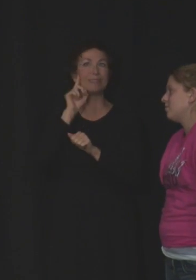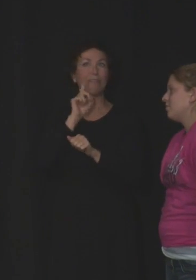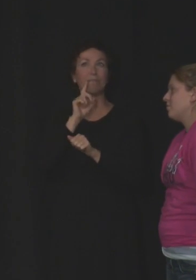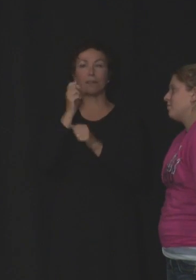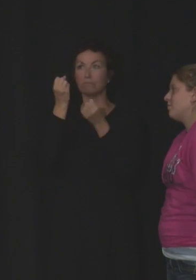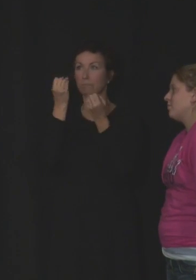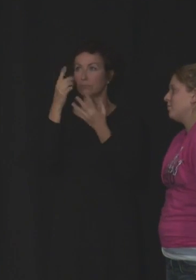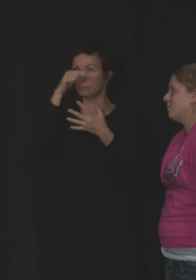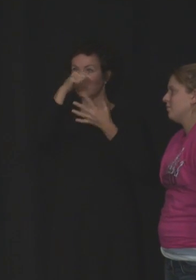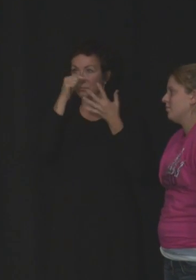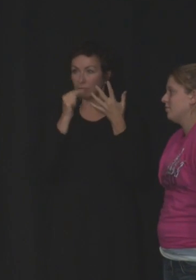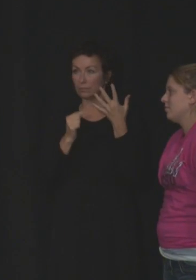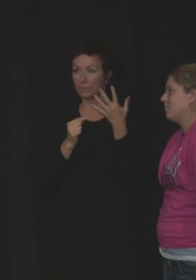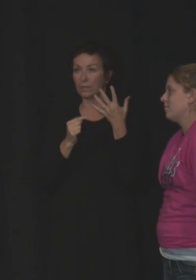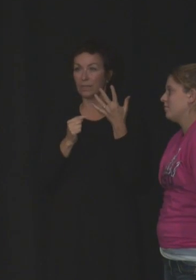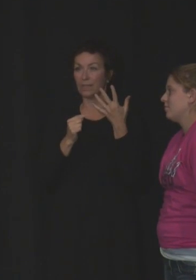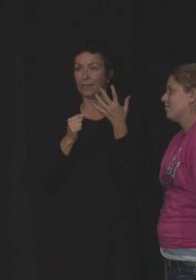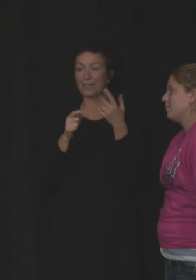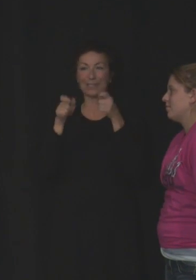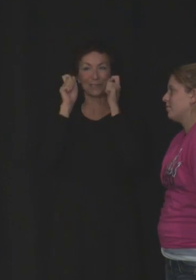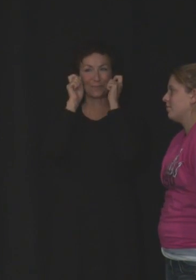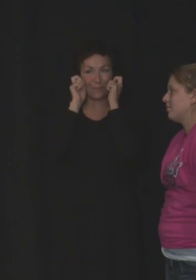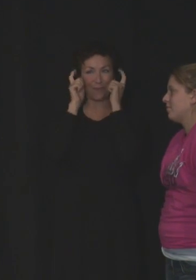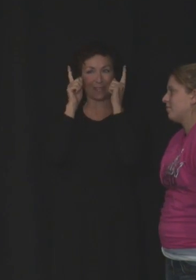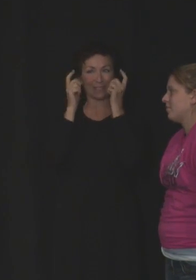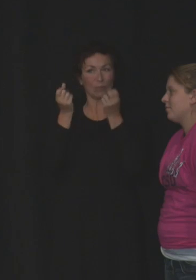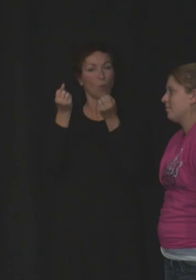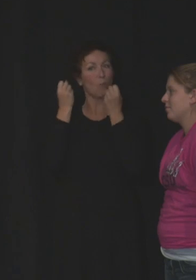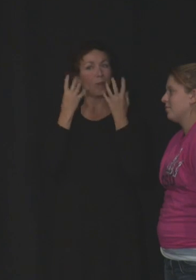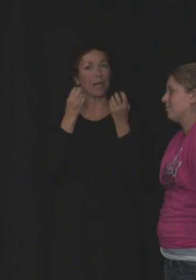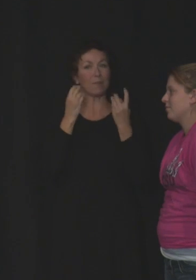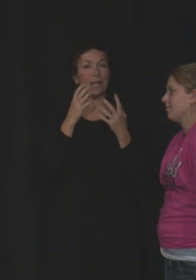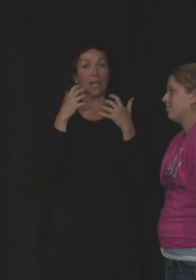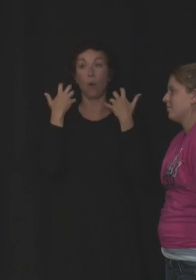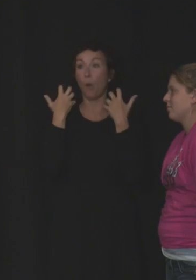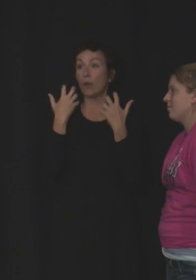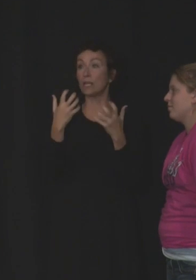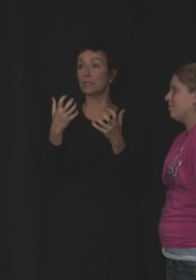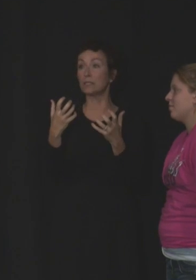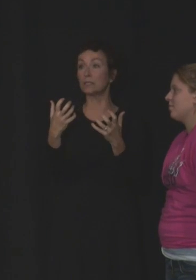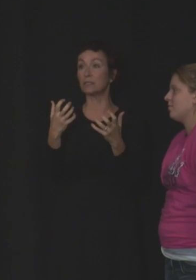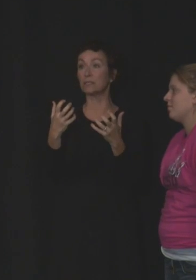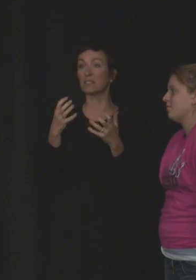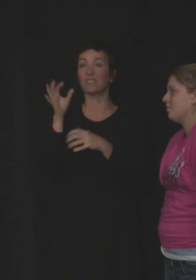And surprisingly many, many audiences know nothing about